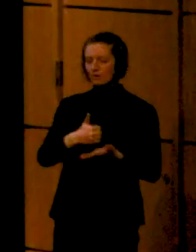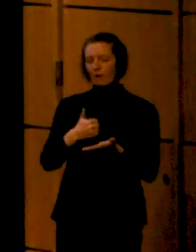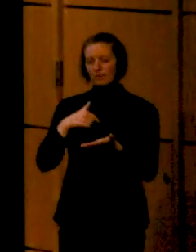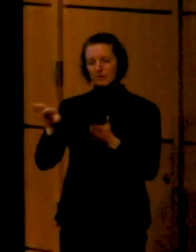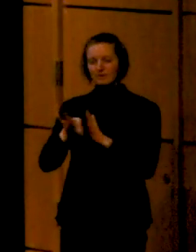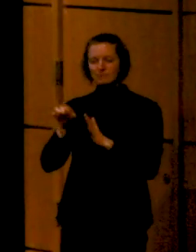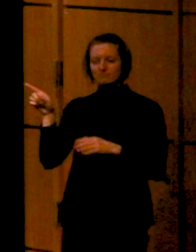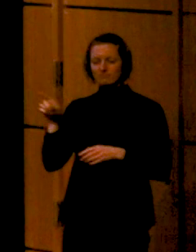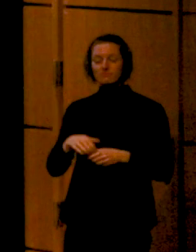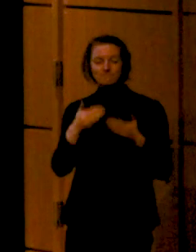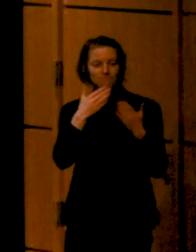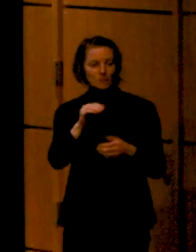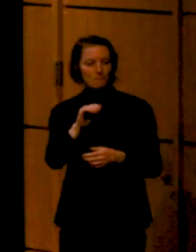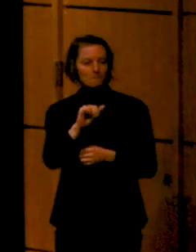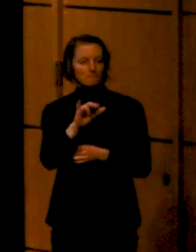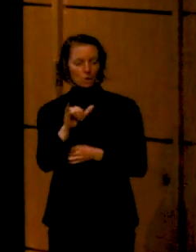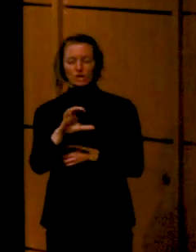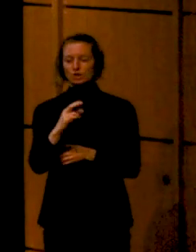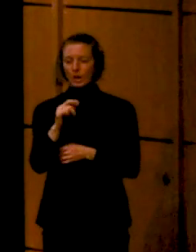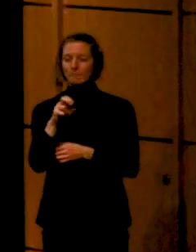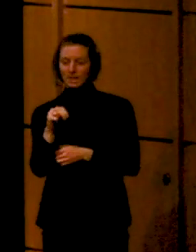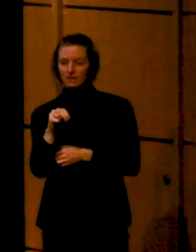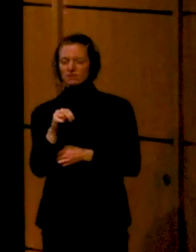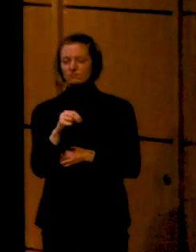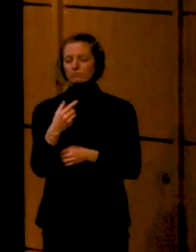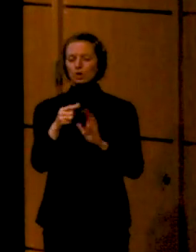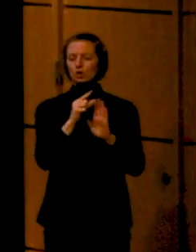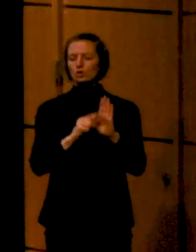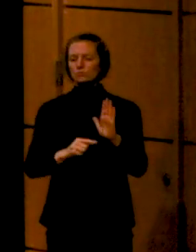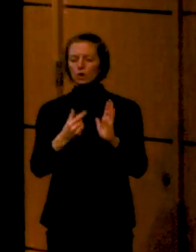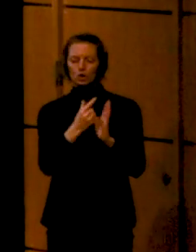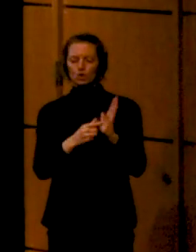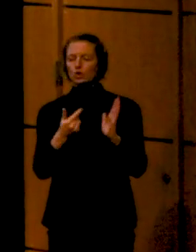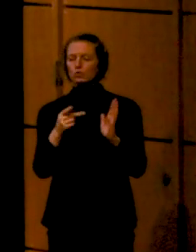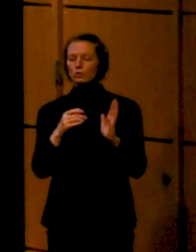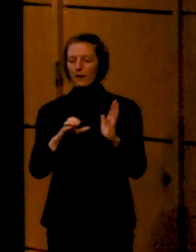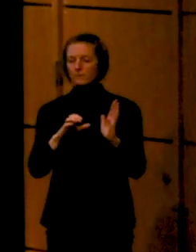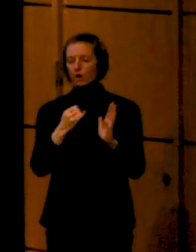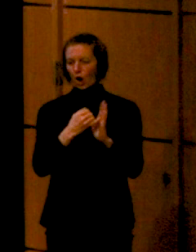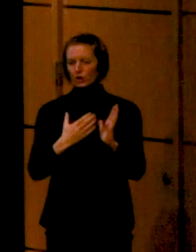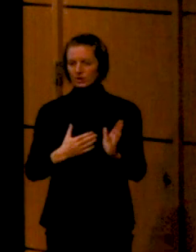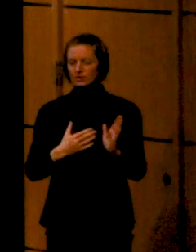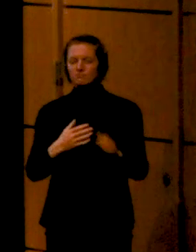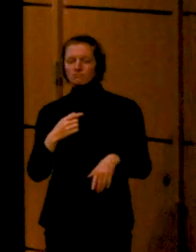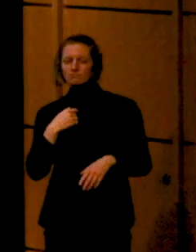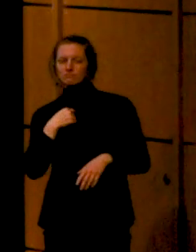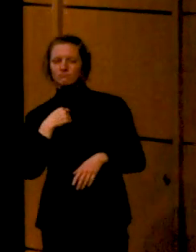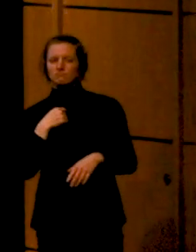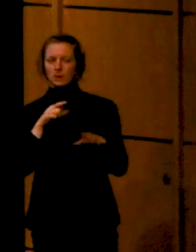To Mary Chapin, the Curator of Graphic Arts, who is always a wonderful sounding board.